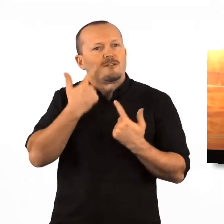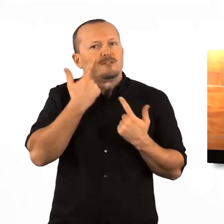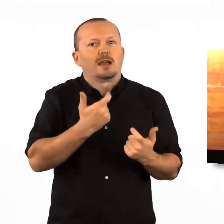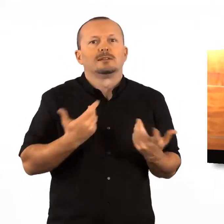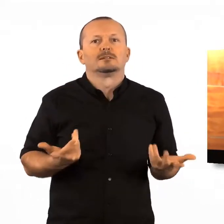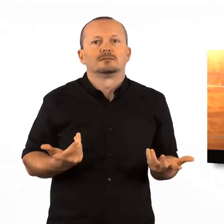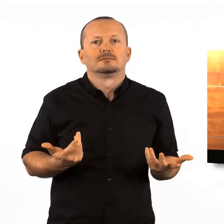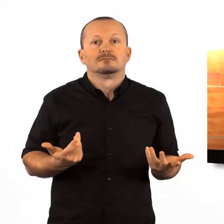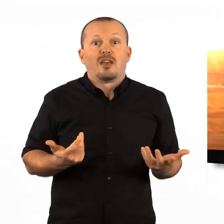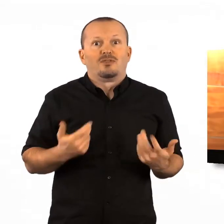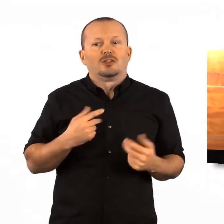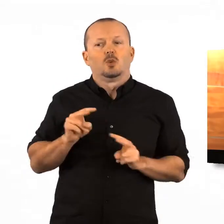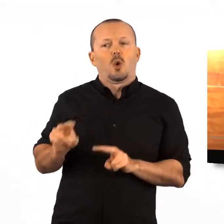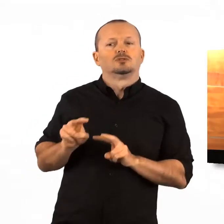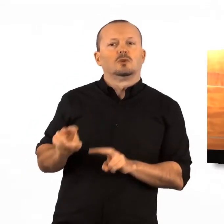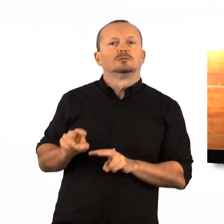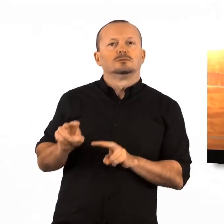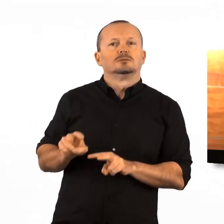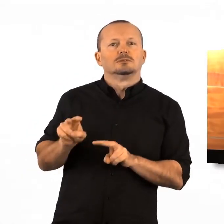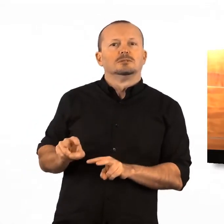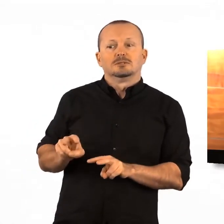Thomas the Tank Engine Train and then you look out for those little signs. So it might